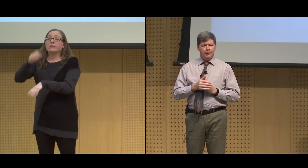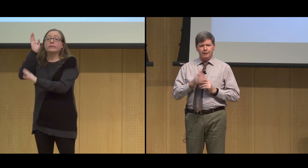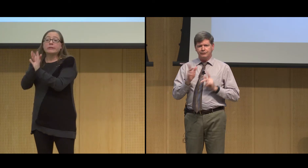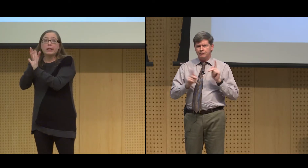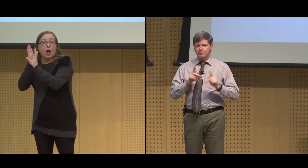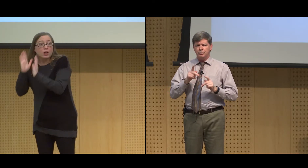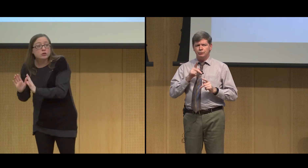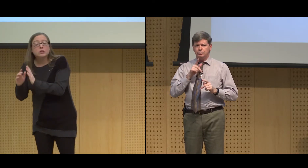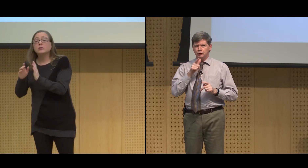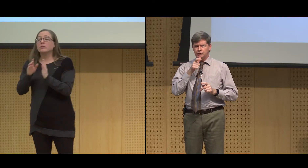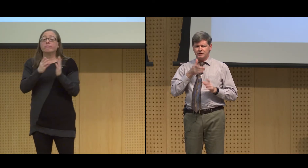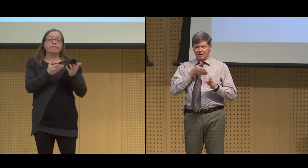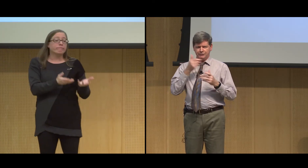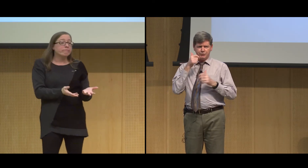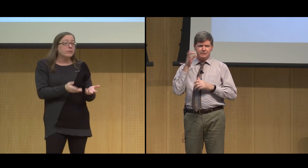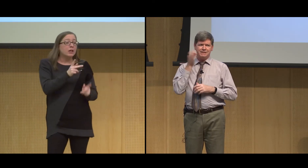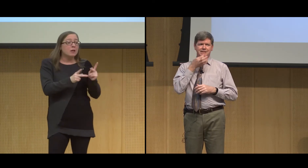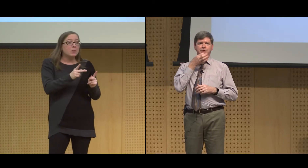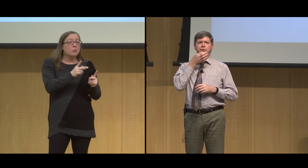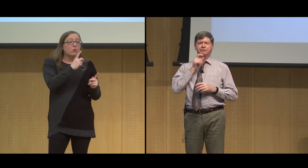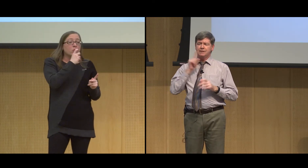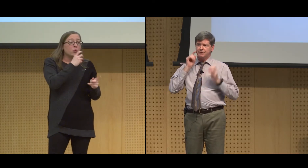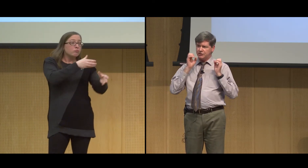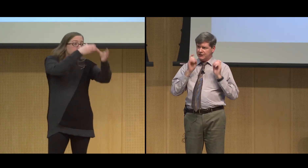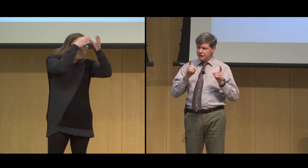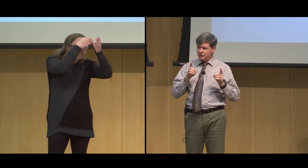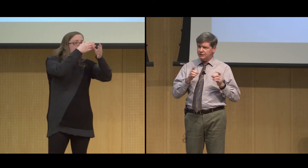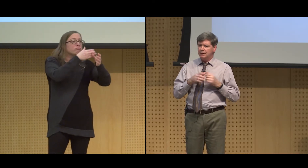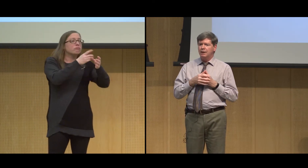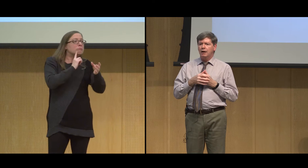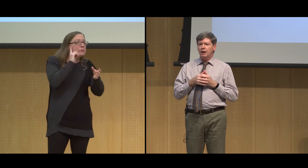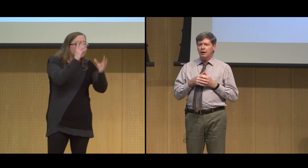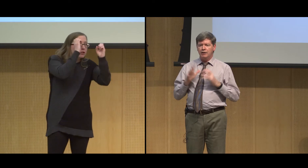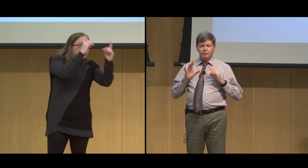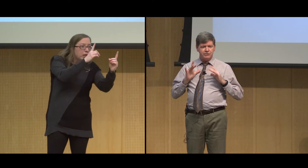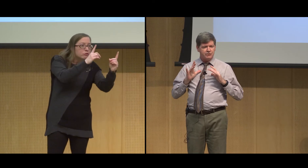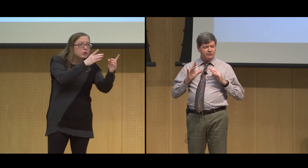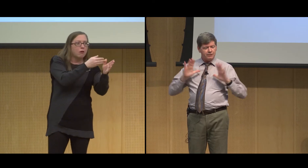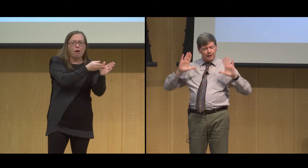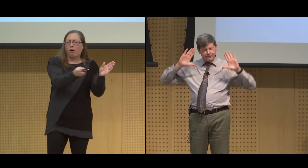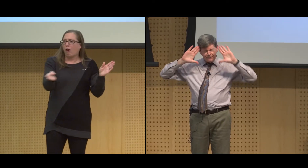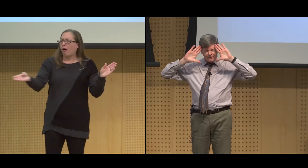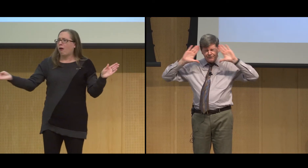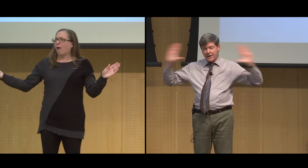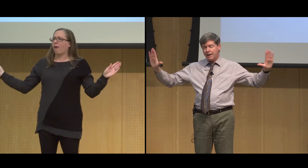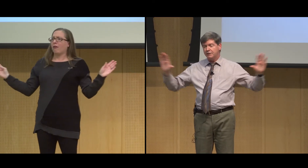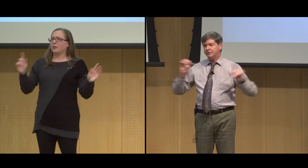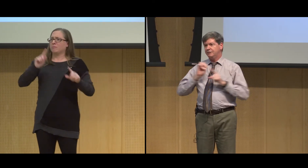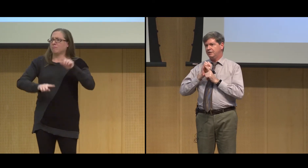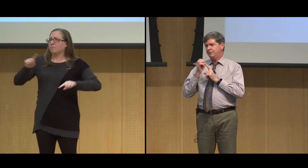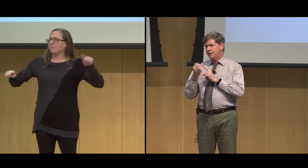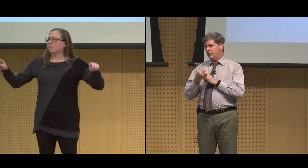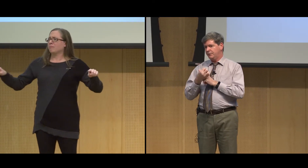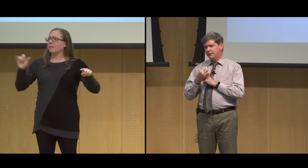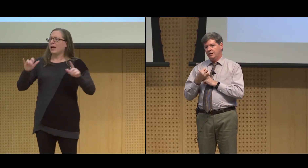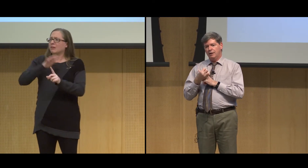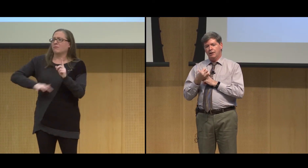some people whose expertise was Deaf Education. And it was just a fabulous environment.